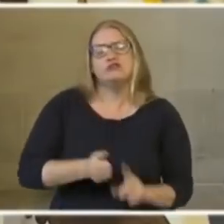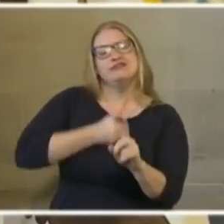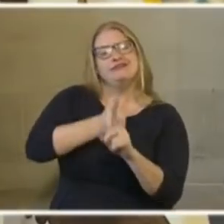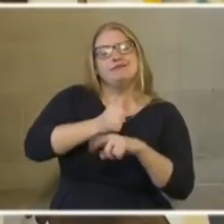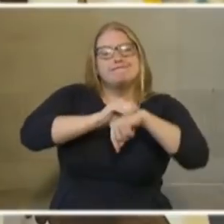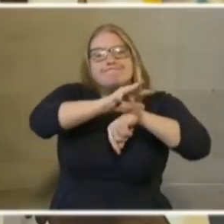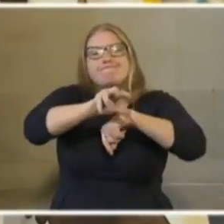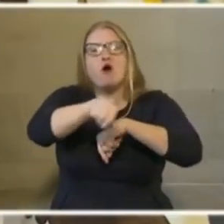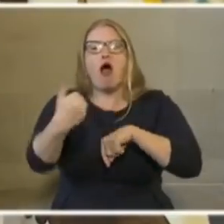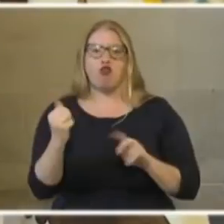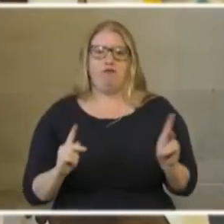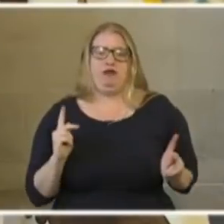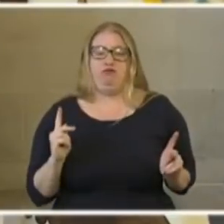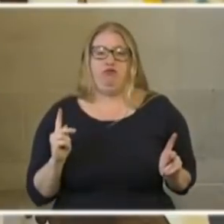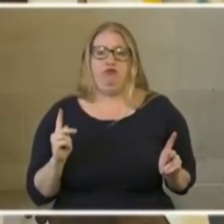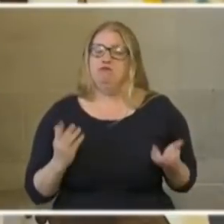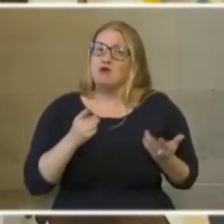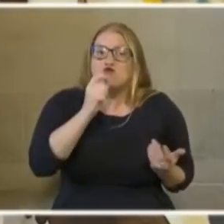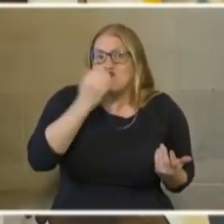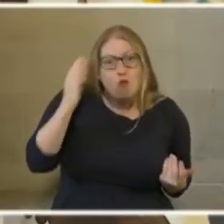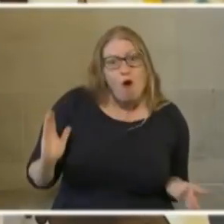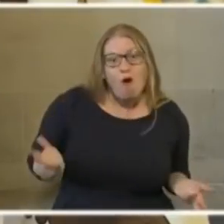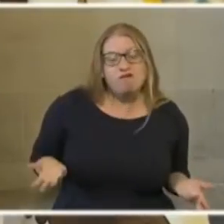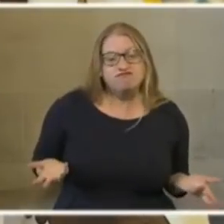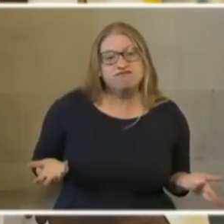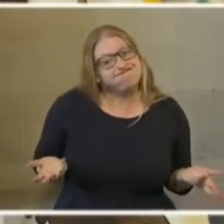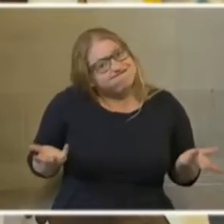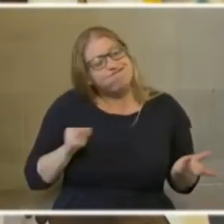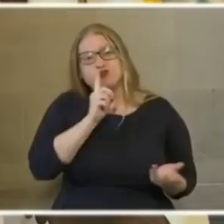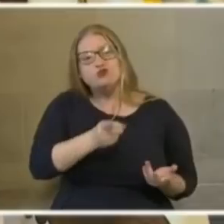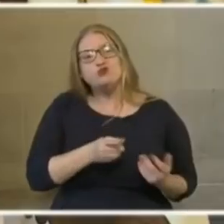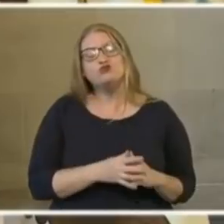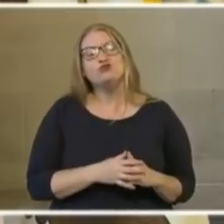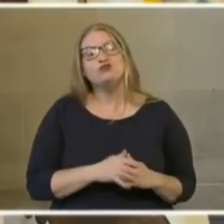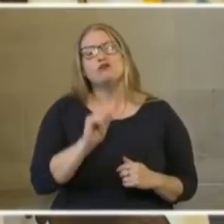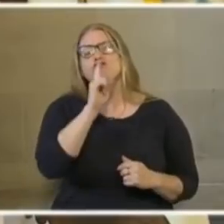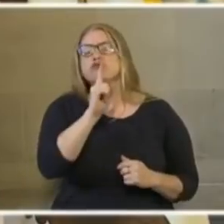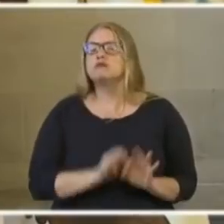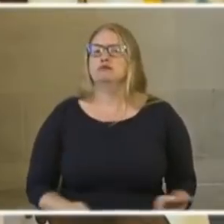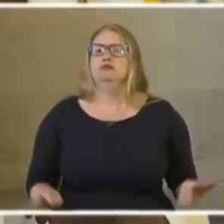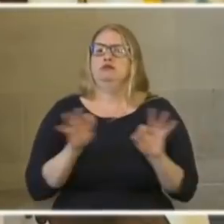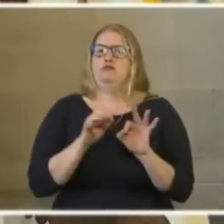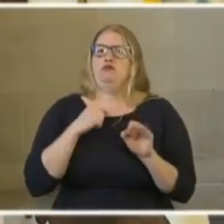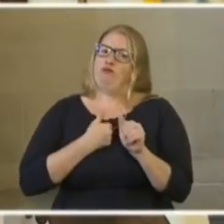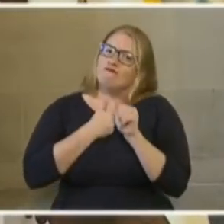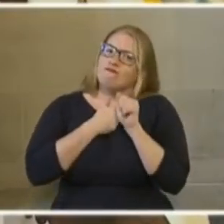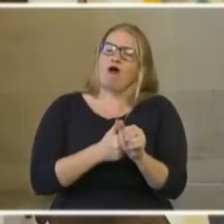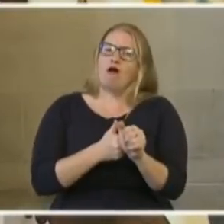THIS TOGETHER. WHAT YOU DO OR DON'T DO IMPACTS SOMEONE ELSE WHETHER YOU KNOW IT OR NOT.